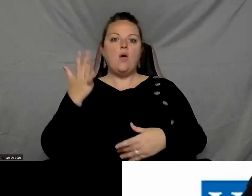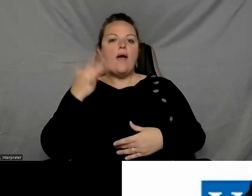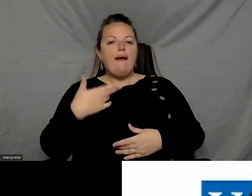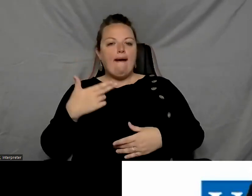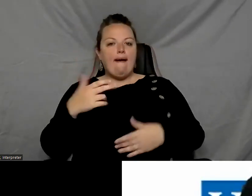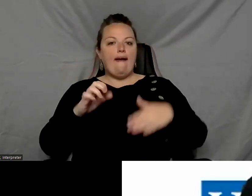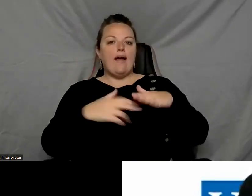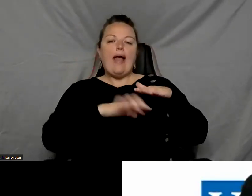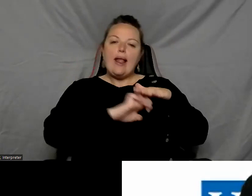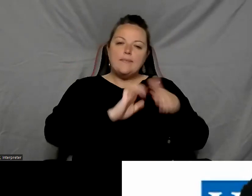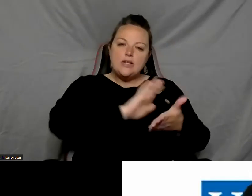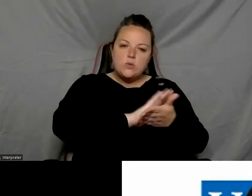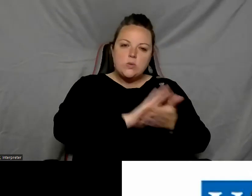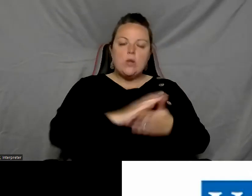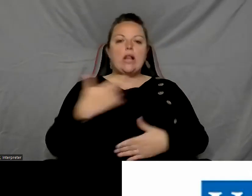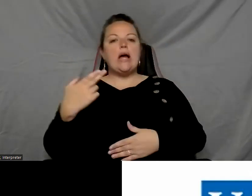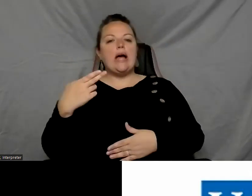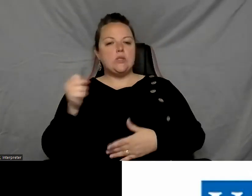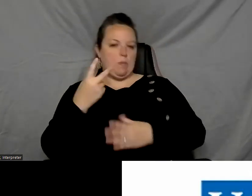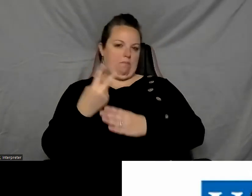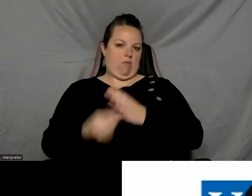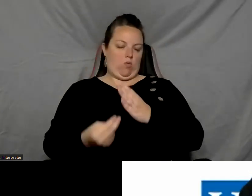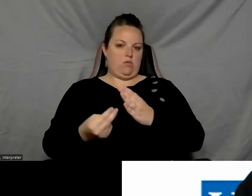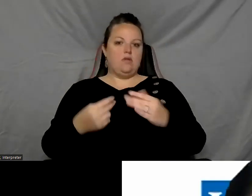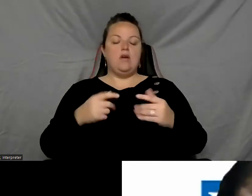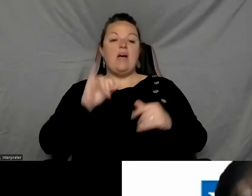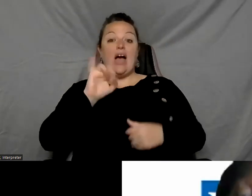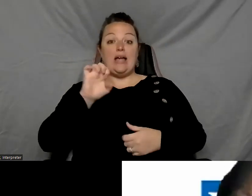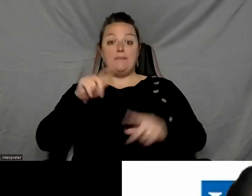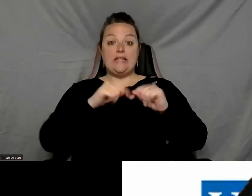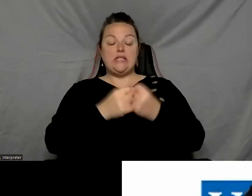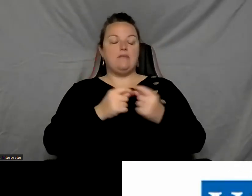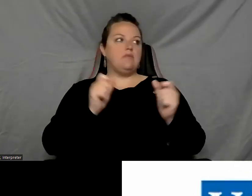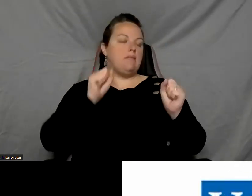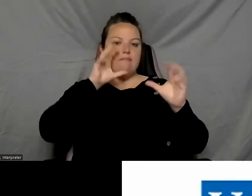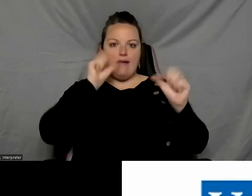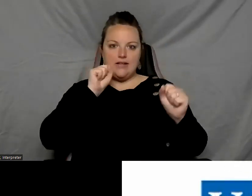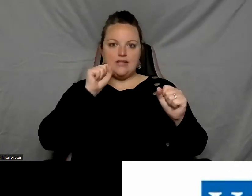school and high school, rather, to have a great IEP team. For background, I was diagnosed